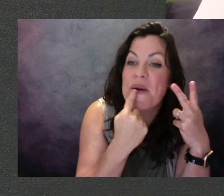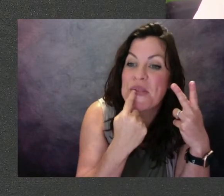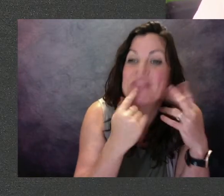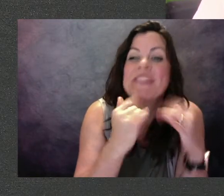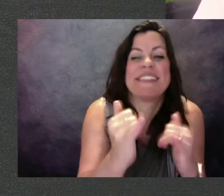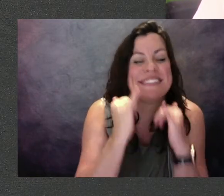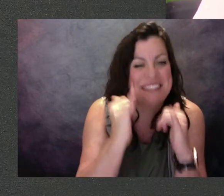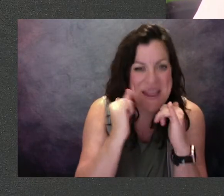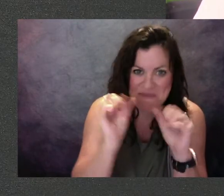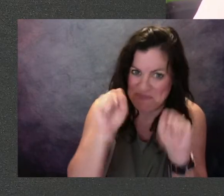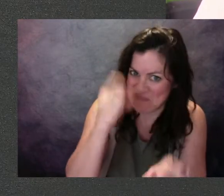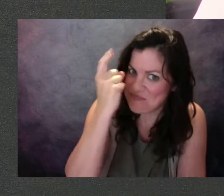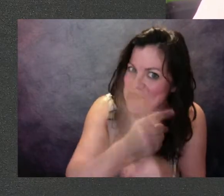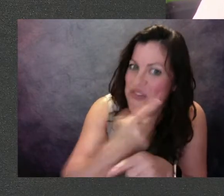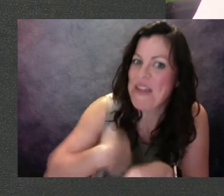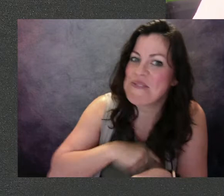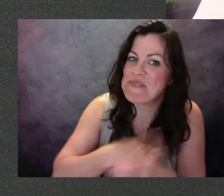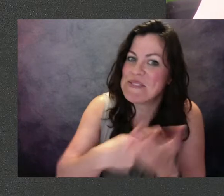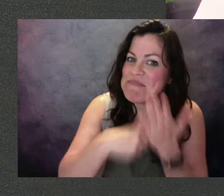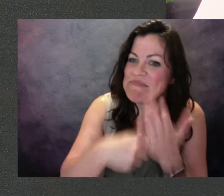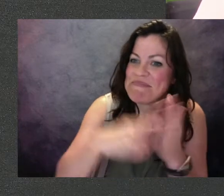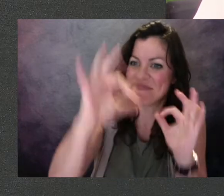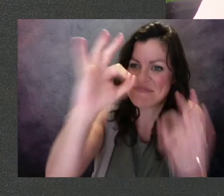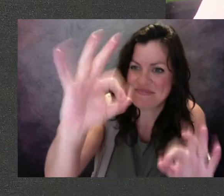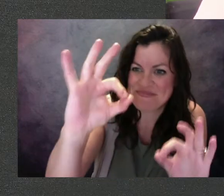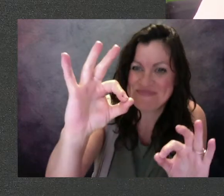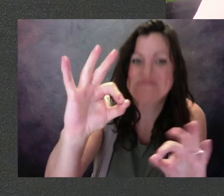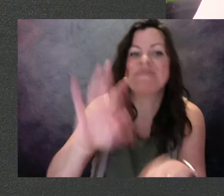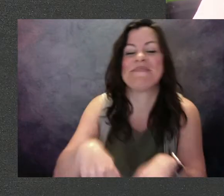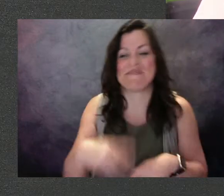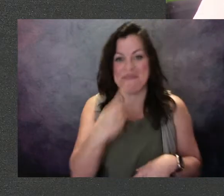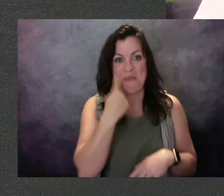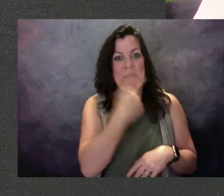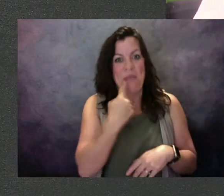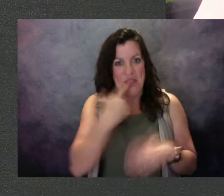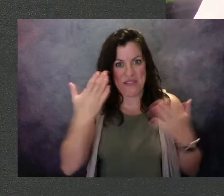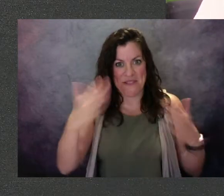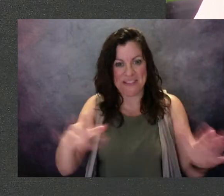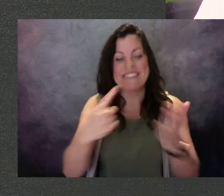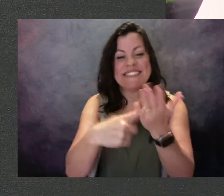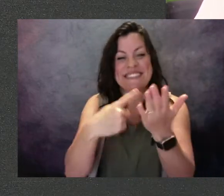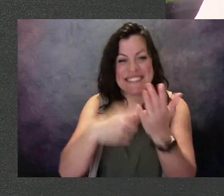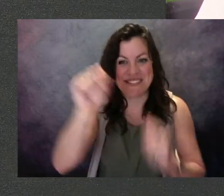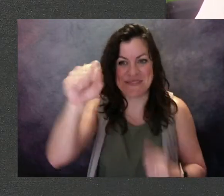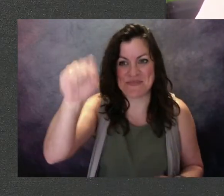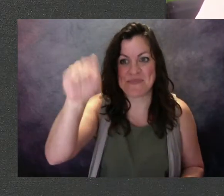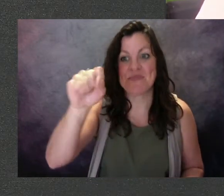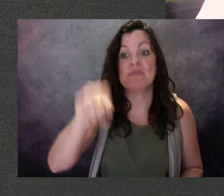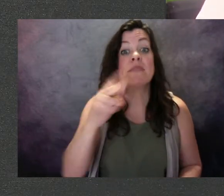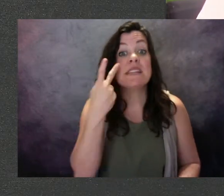So we already talked about the eye and a little bit about the mouth, so that's where they are in the fish and I could see with those teeth,